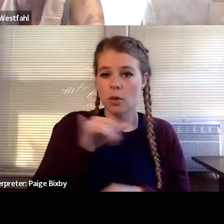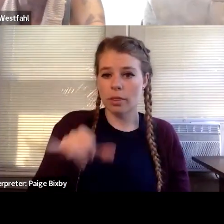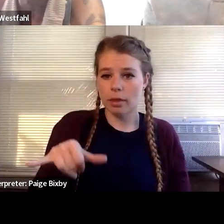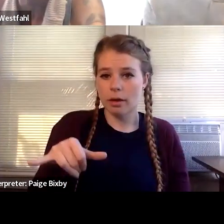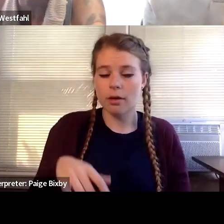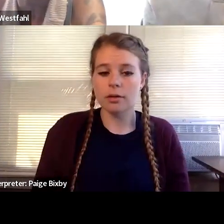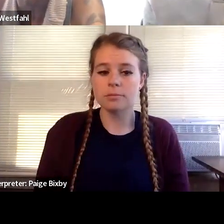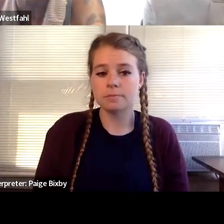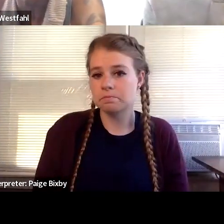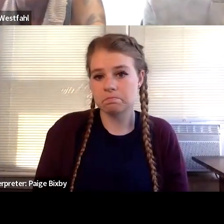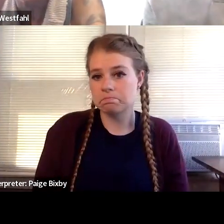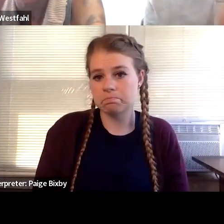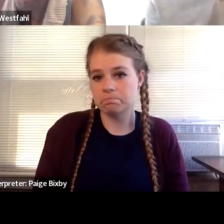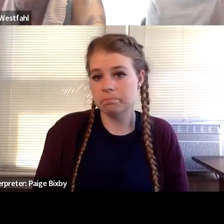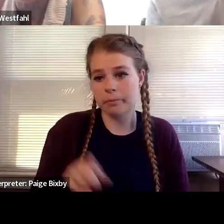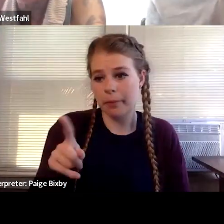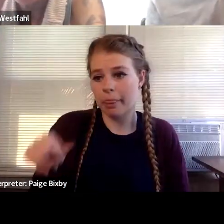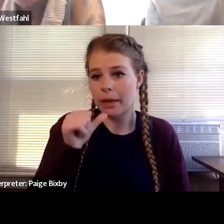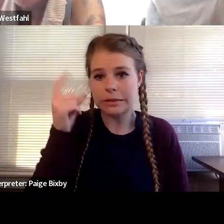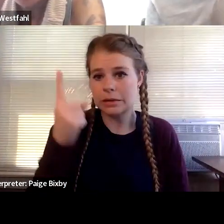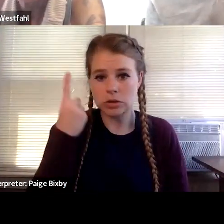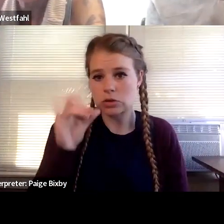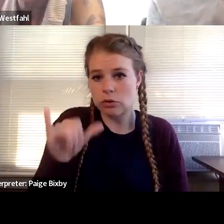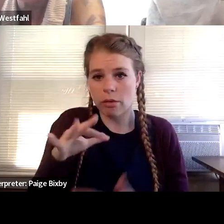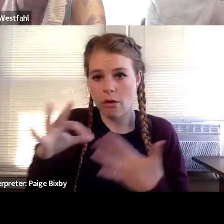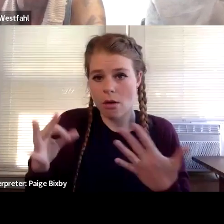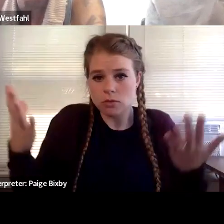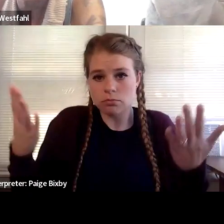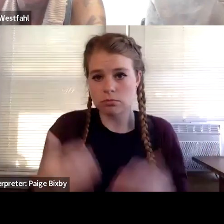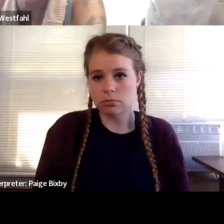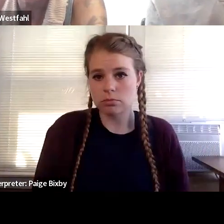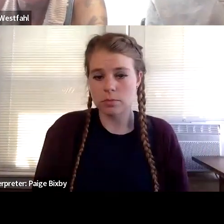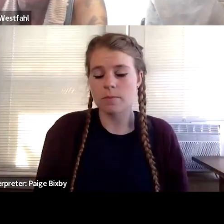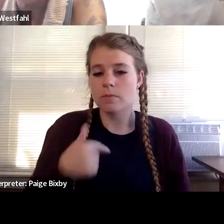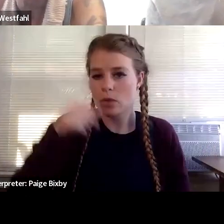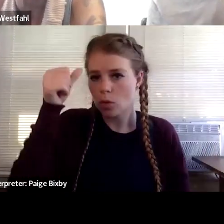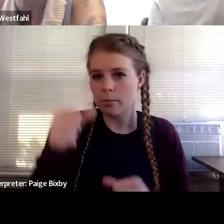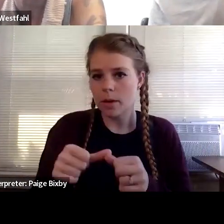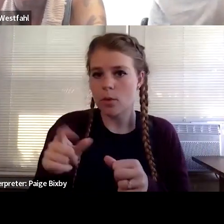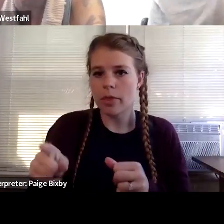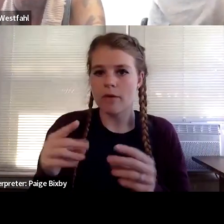that wasn't a thing that they even thought about doing. I mean I just remember how quick they were to amputate my leg,